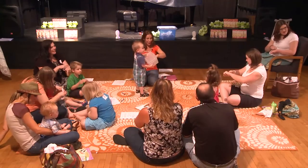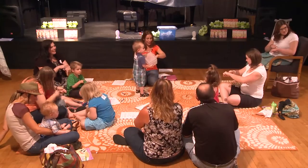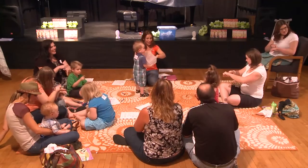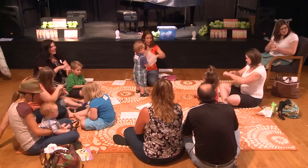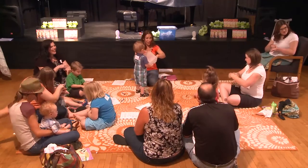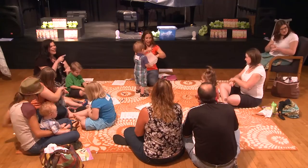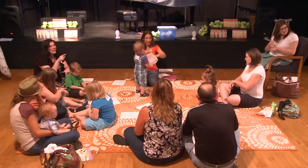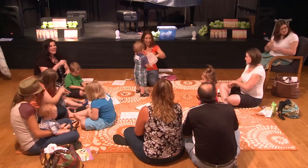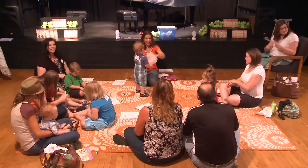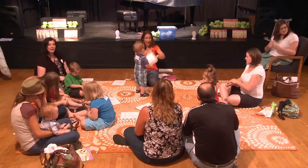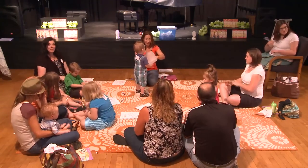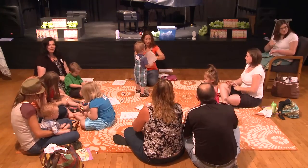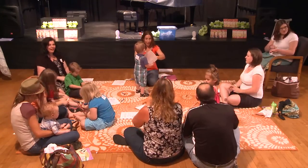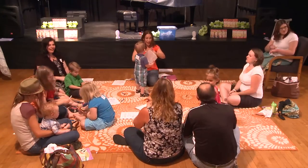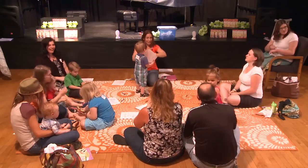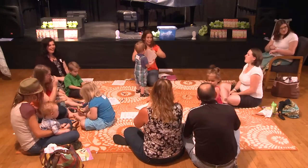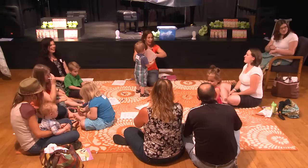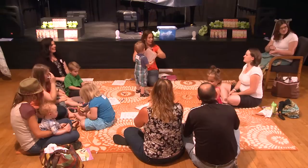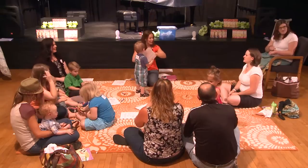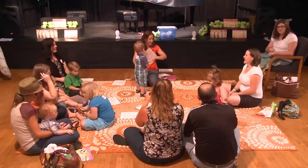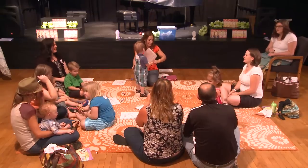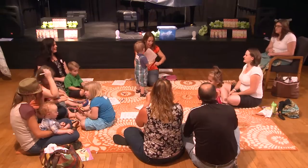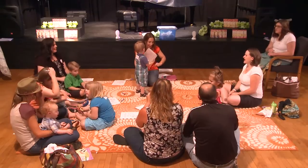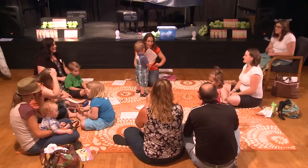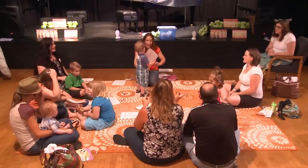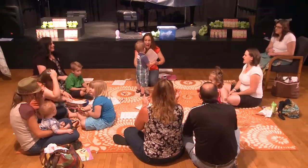So I know some of them wake up and sign TIME, and some wake up and sign SIGN,